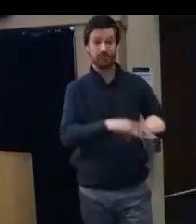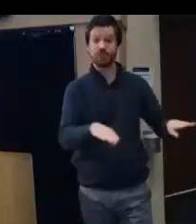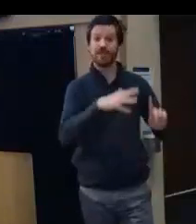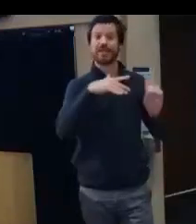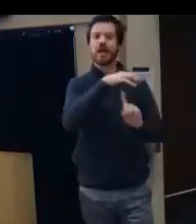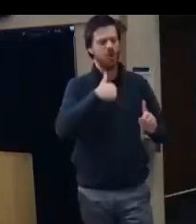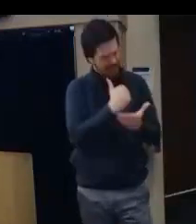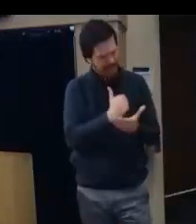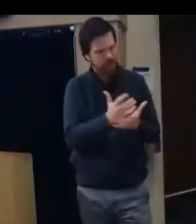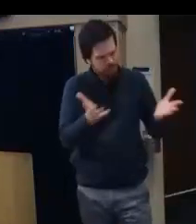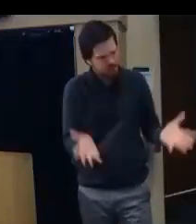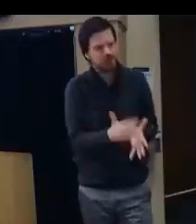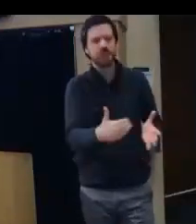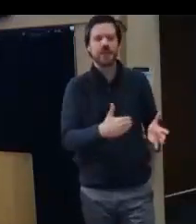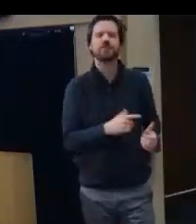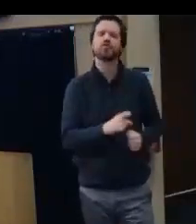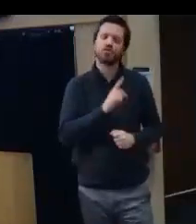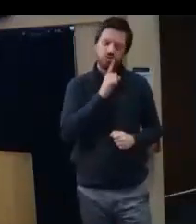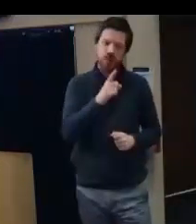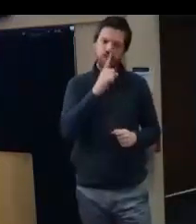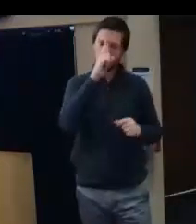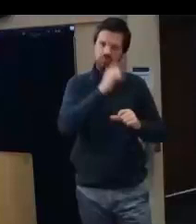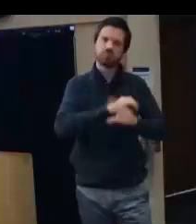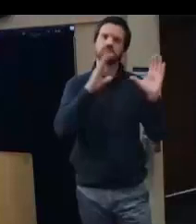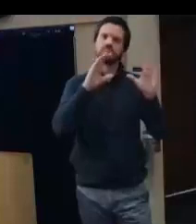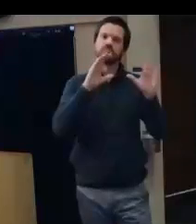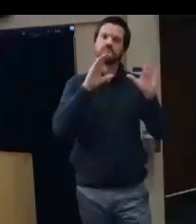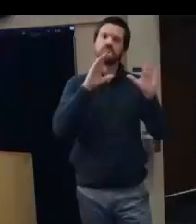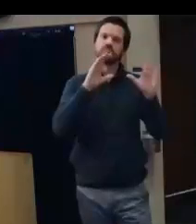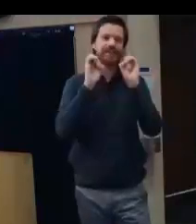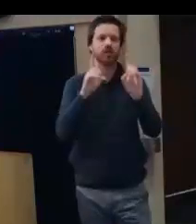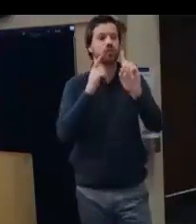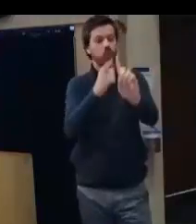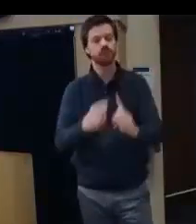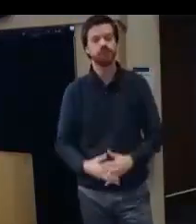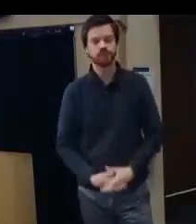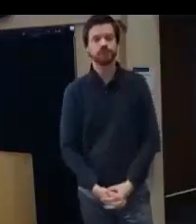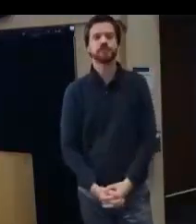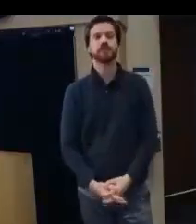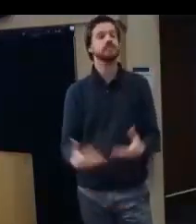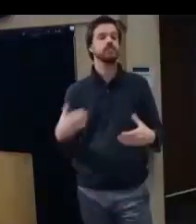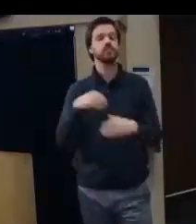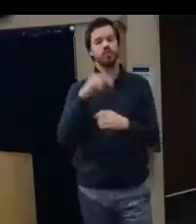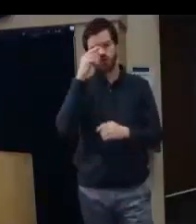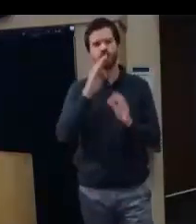want to help them have realistic educational and career goals incorporate neurodevelopmental and